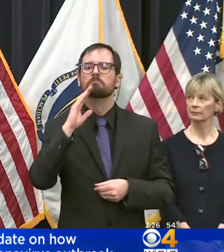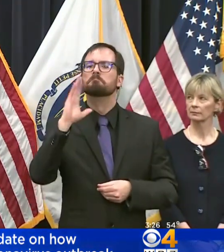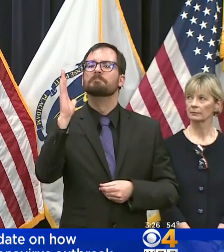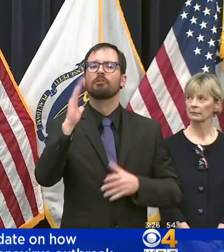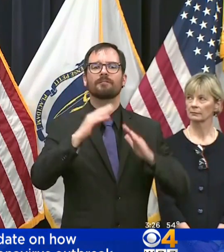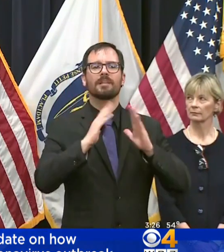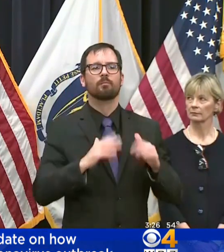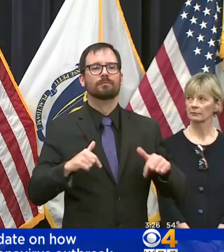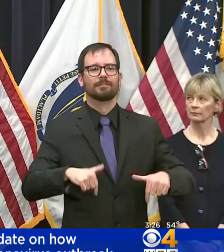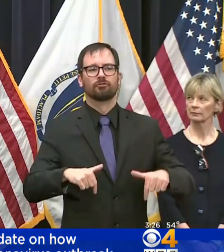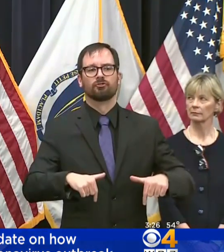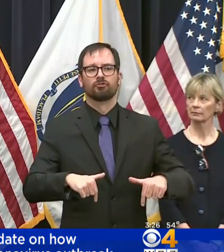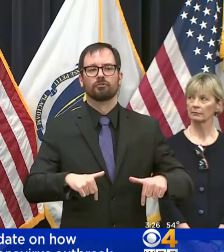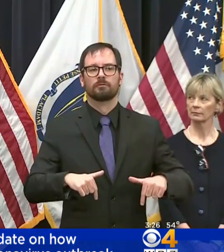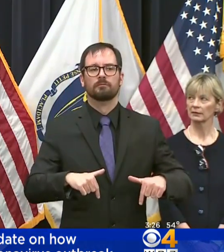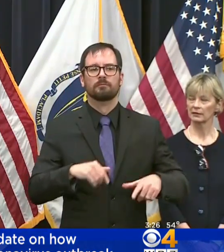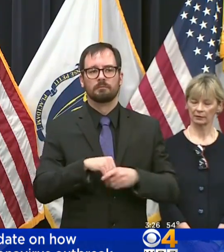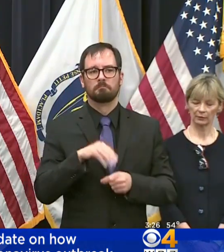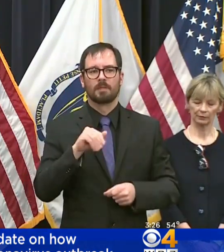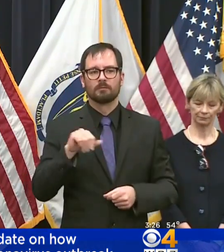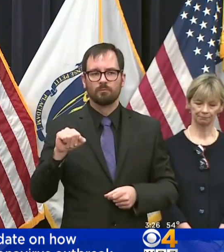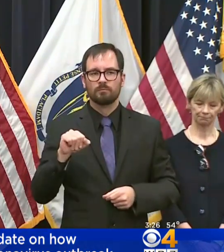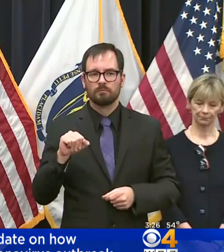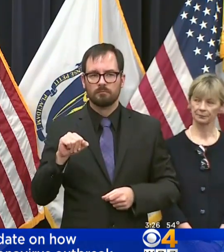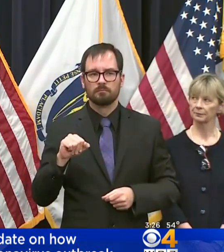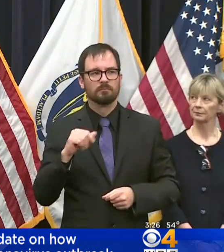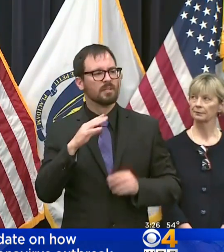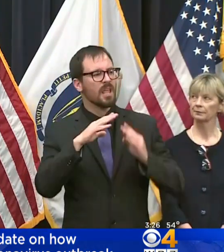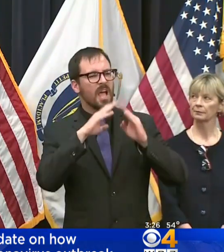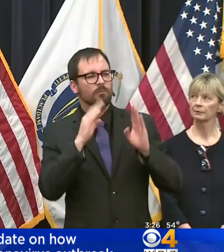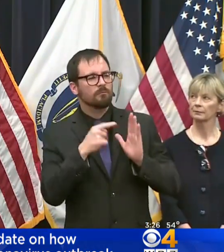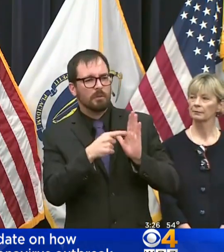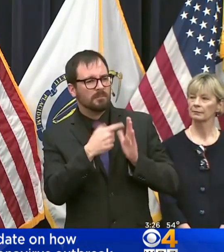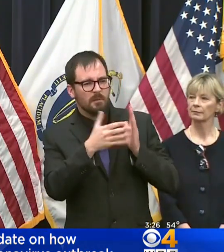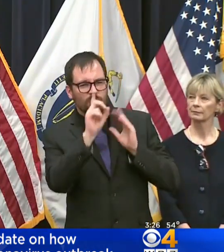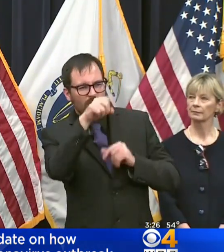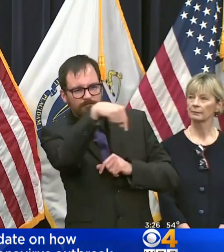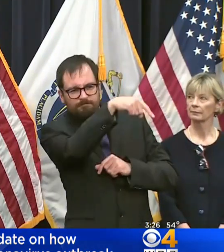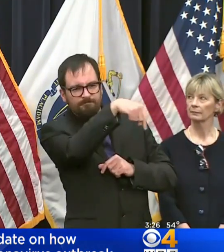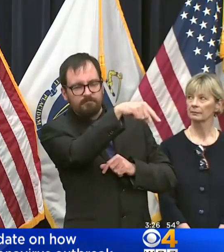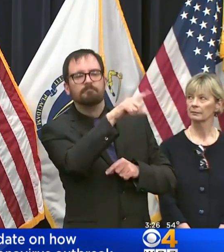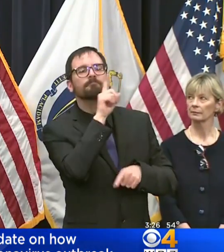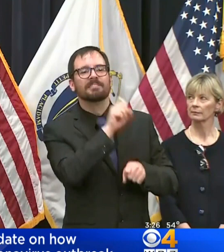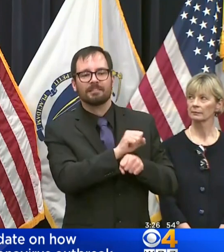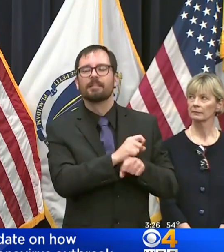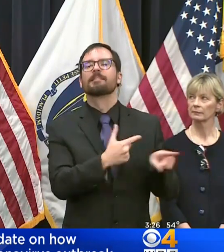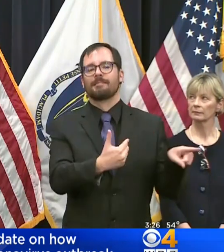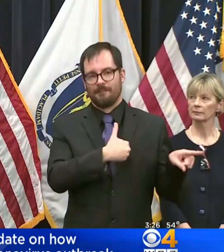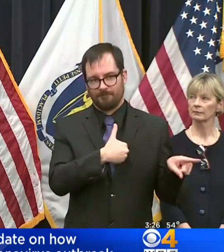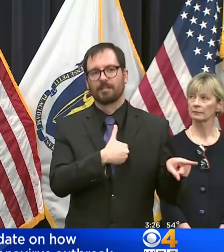SPEAKER'S OFFICE PUT OUT A STATEMENT ABOUT TWO HOURS AGO THAT SAID THAT SOMEBODY WHO